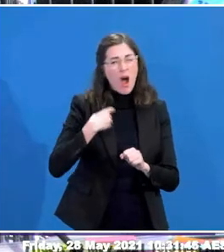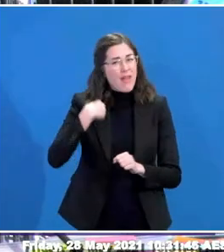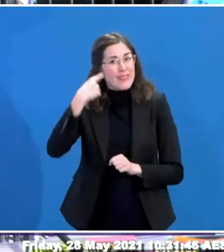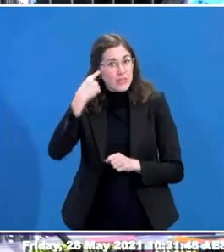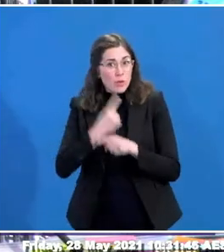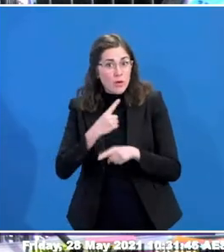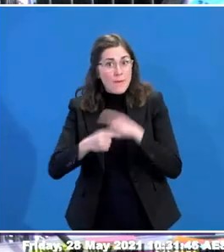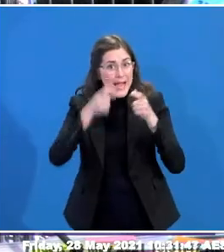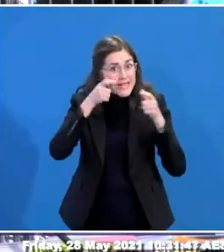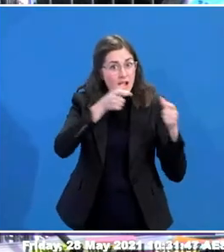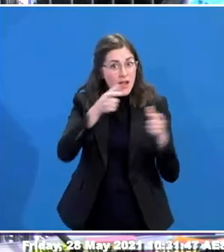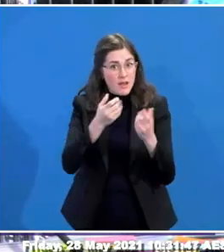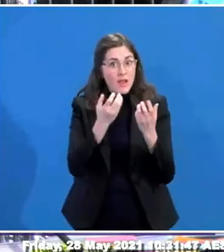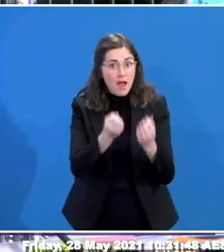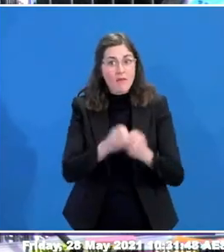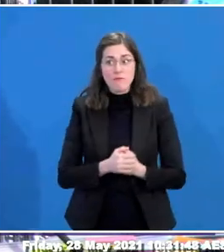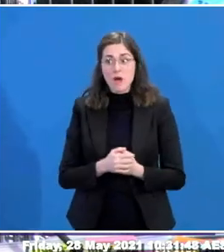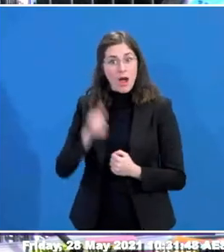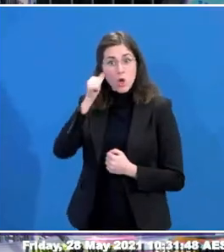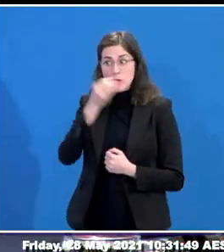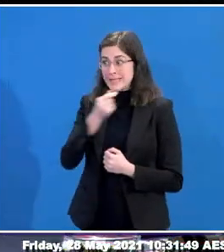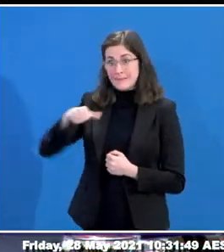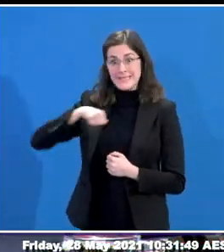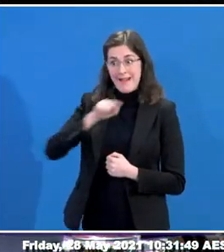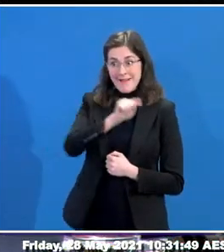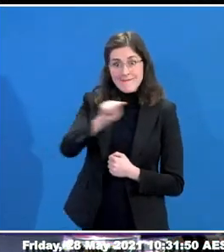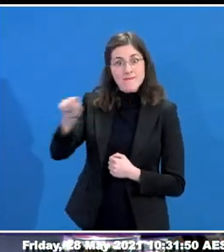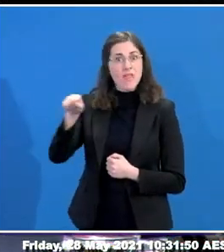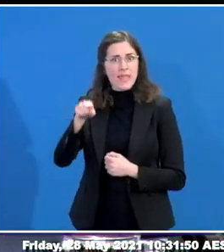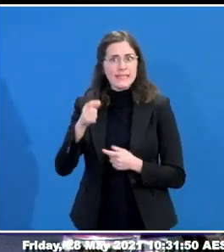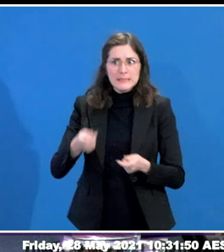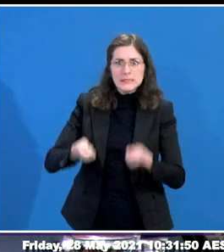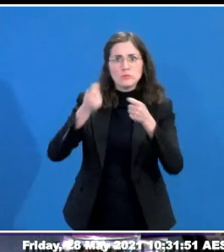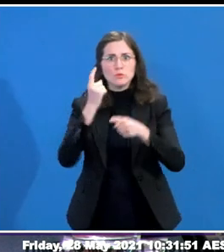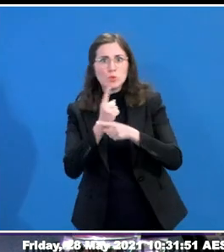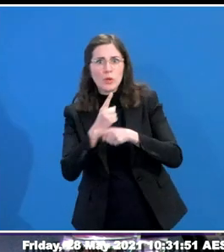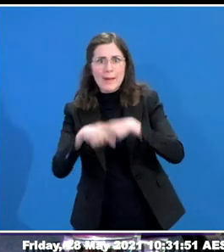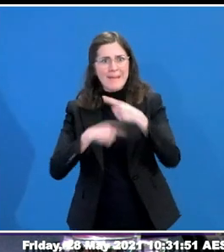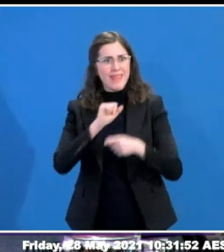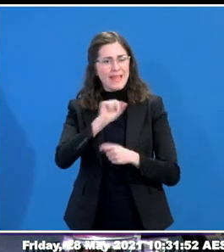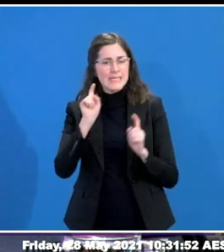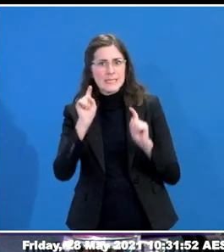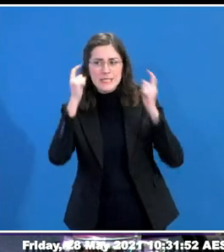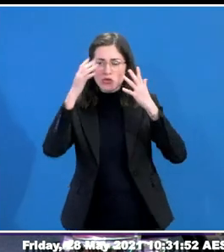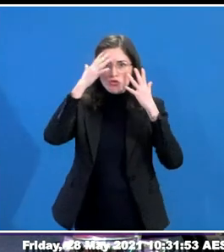Certainly I'm aware staff have come forward and raised their concerns from a WH&S perspective. Not in this report, is it?